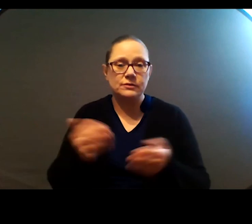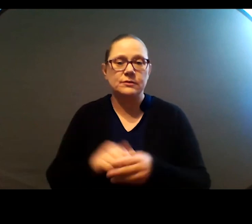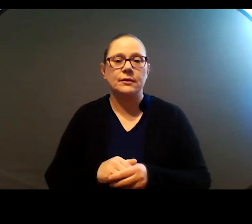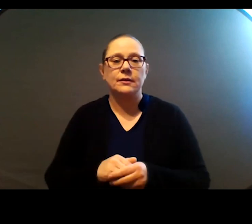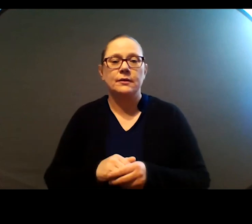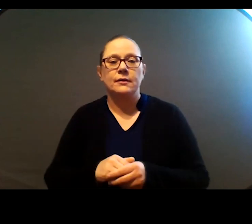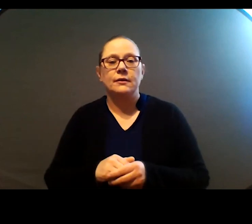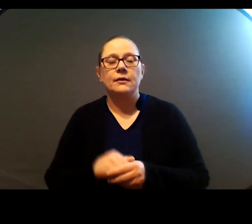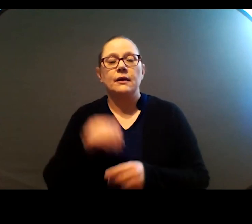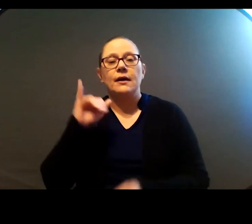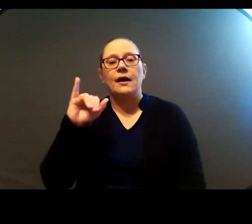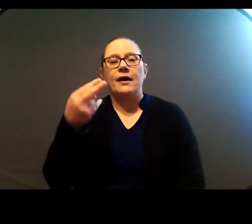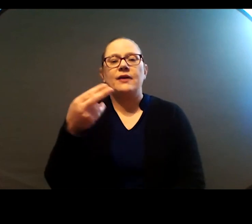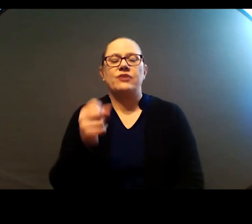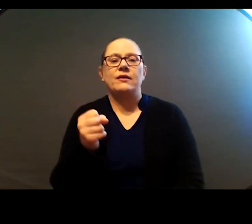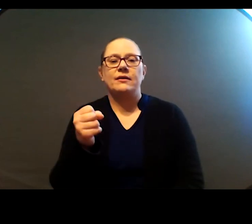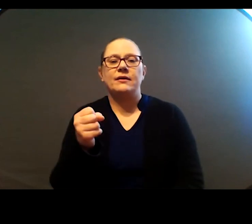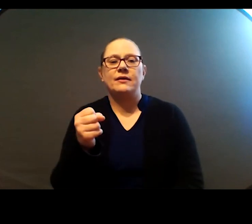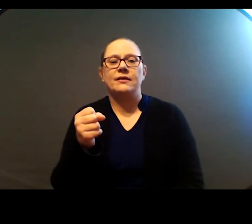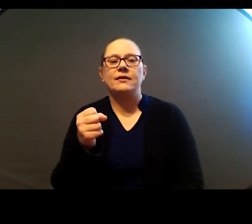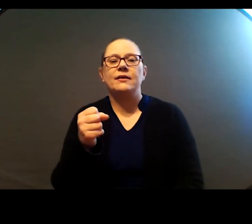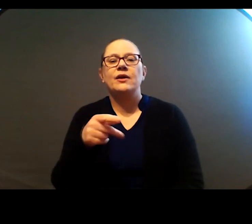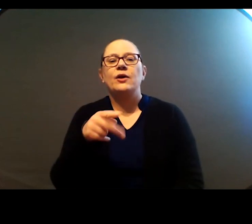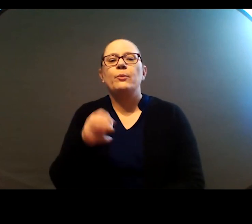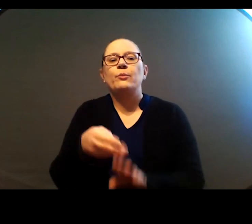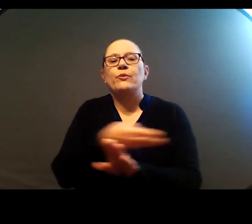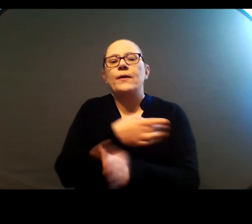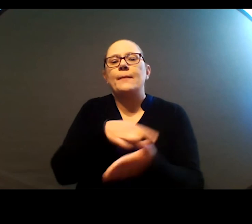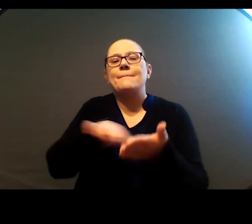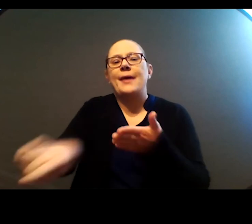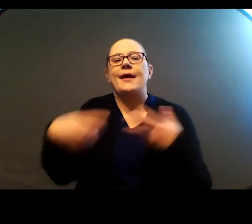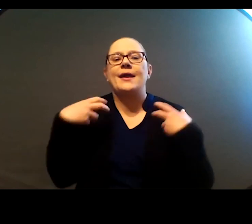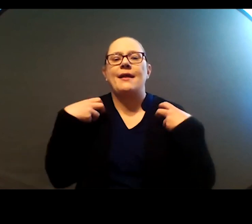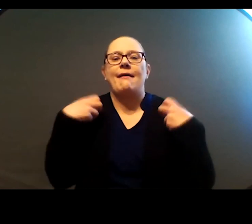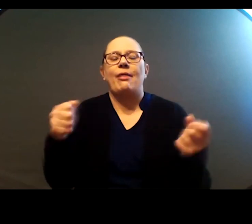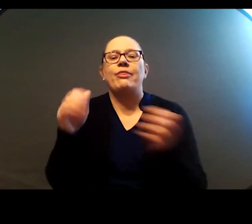at IHS as being the largest prepaid health plan in history and I heard one of the tribal leaders